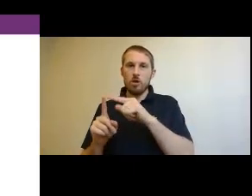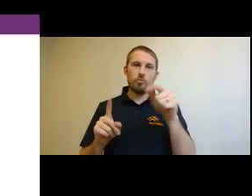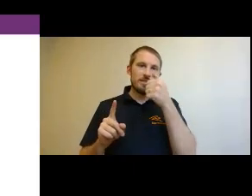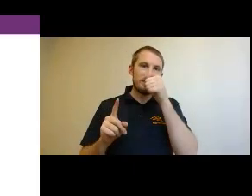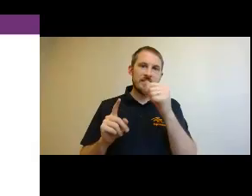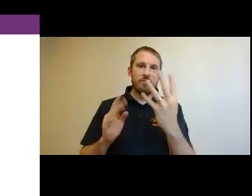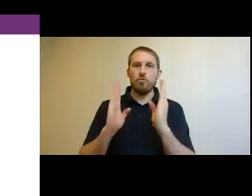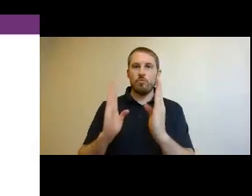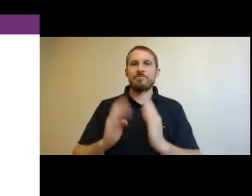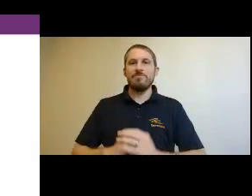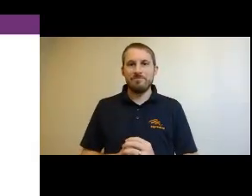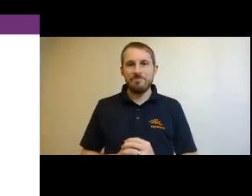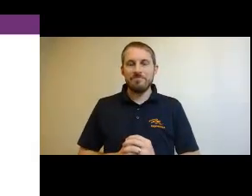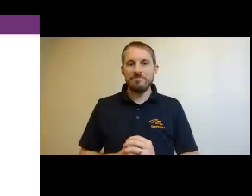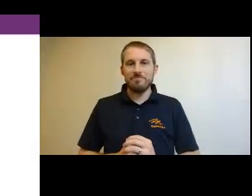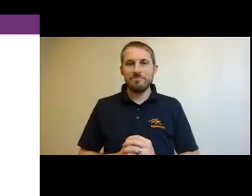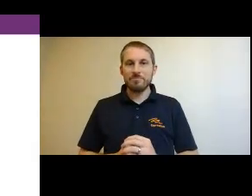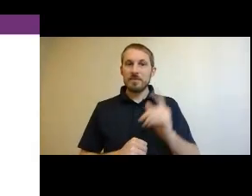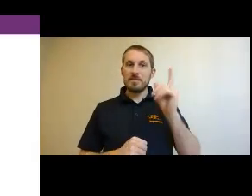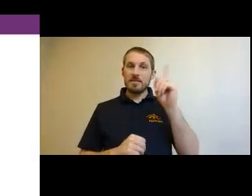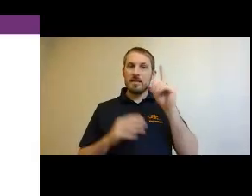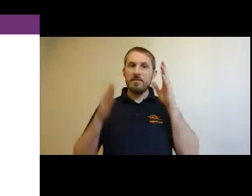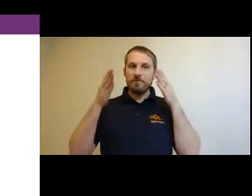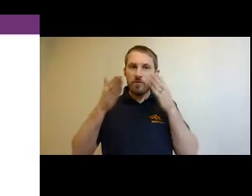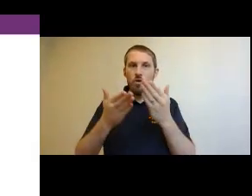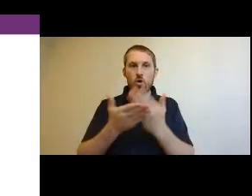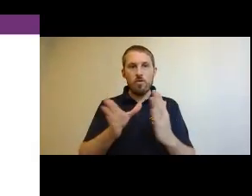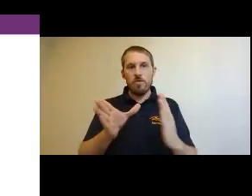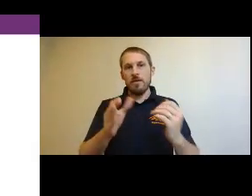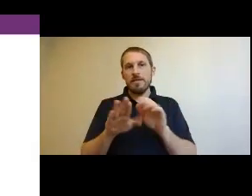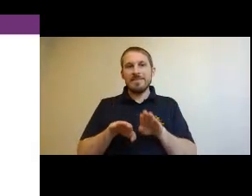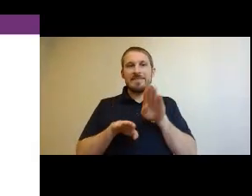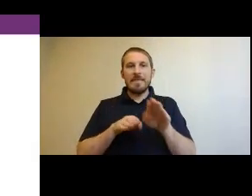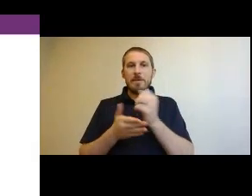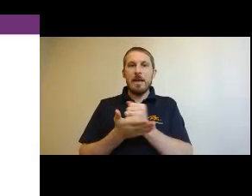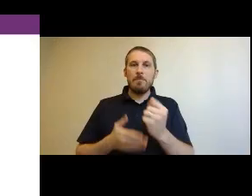Today's presentation is focused on the very first step: making connections.